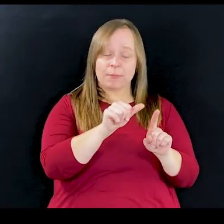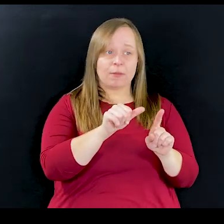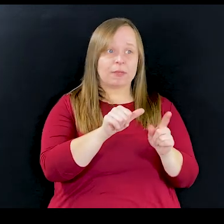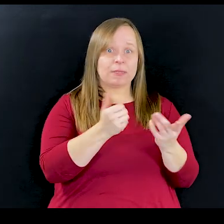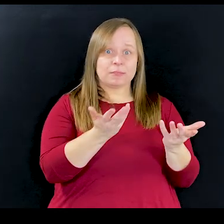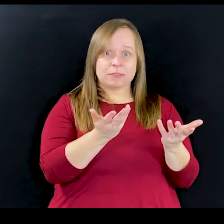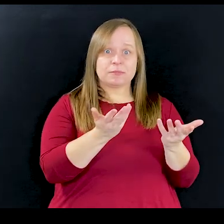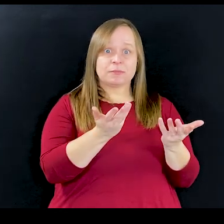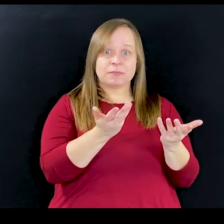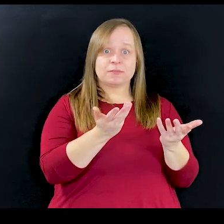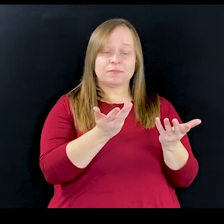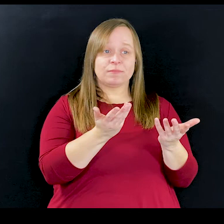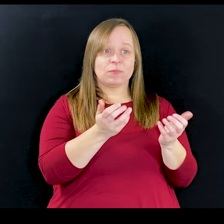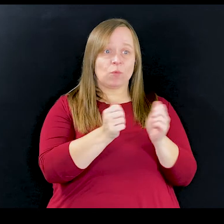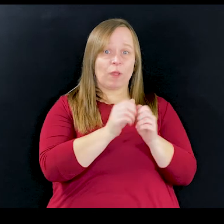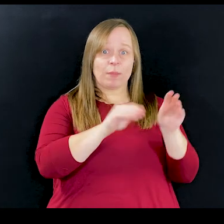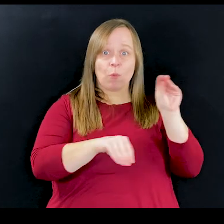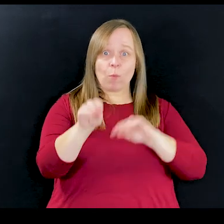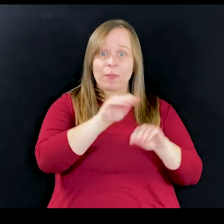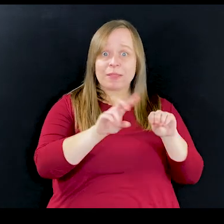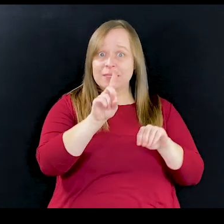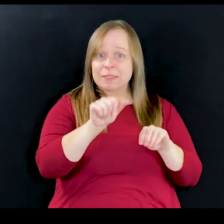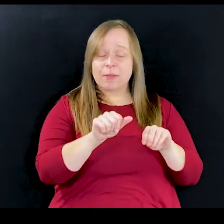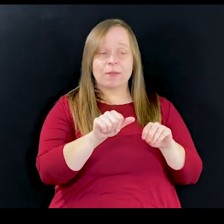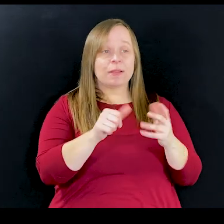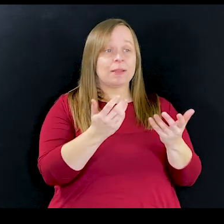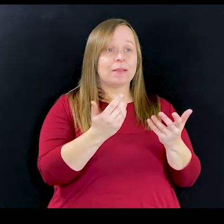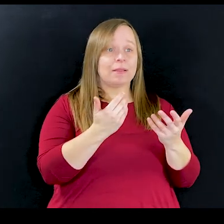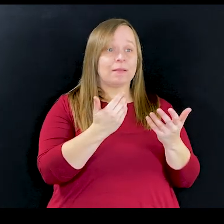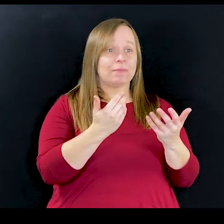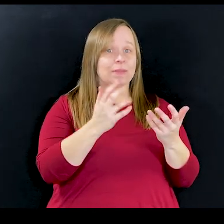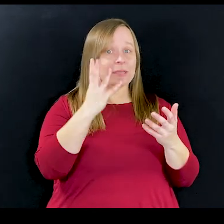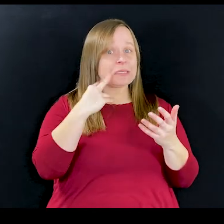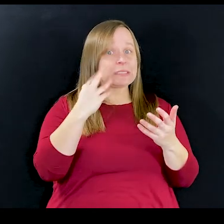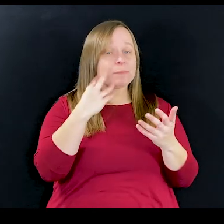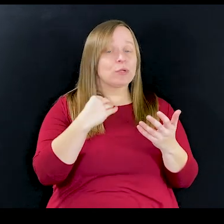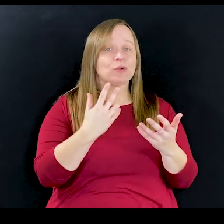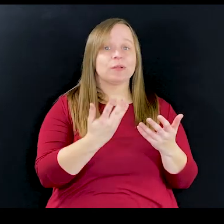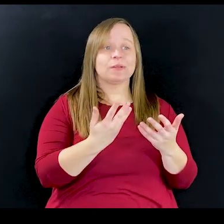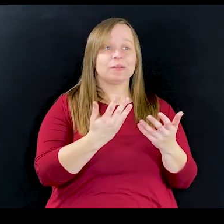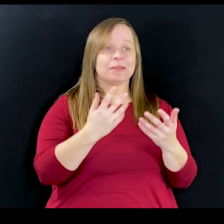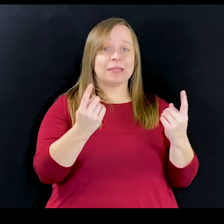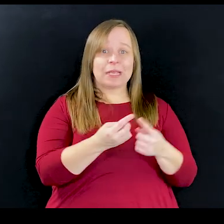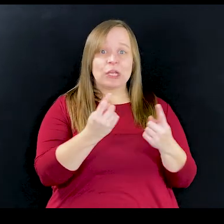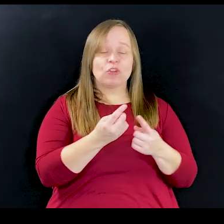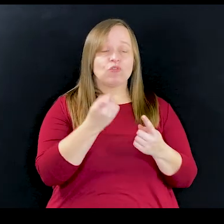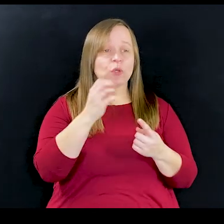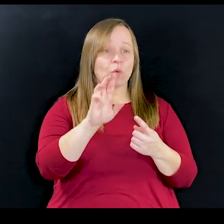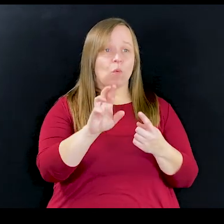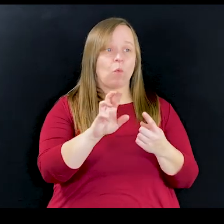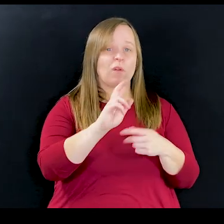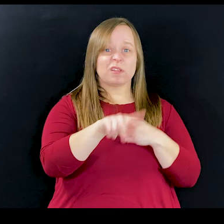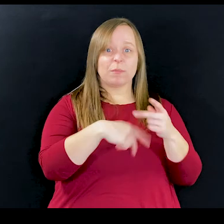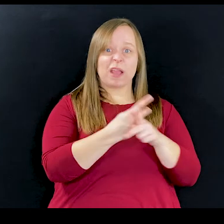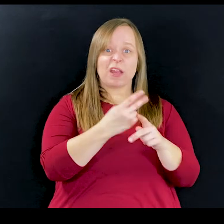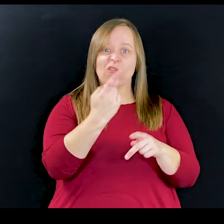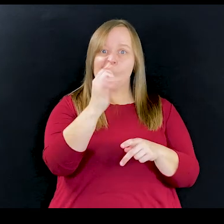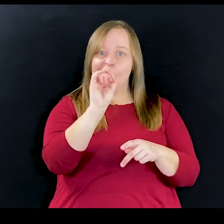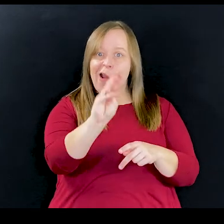So for New Yorkers with mobility disabilities that they have experienced an injury or some sort of harm